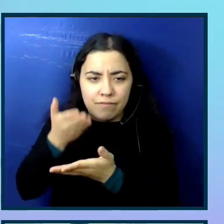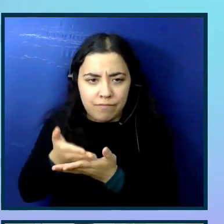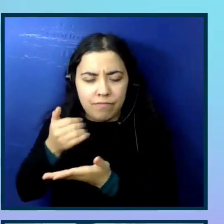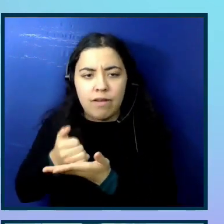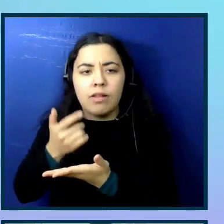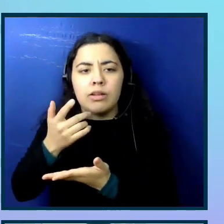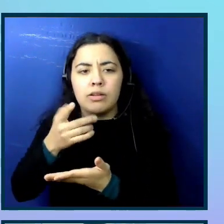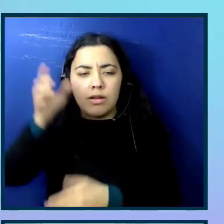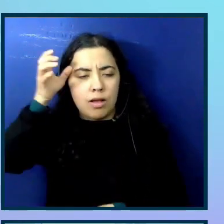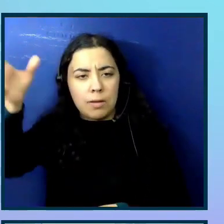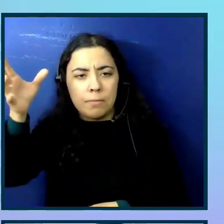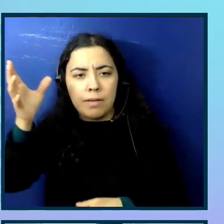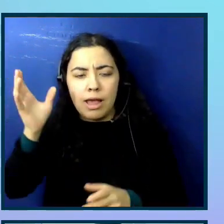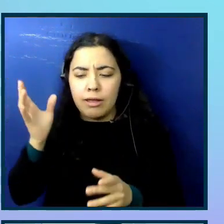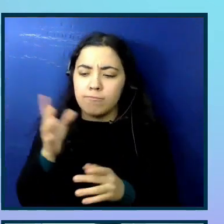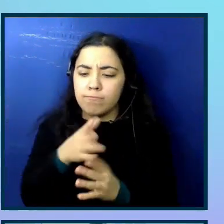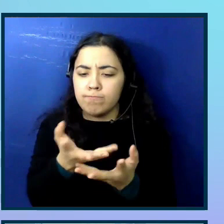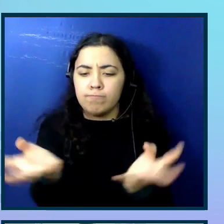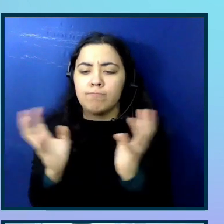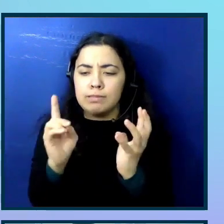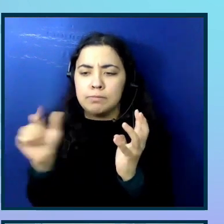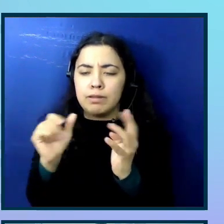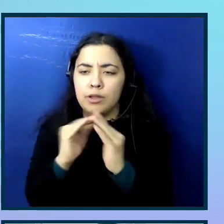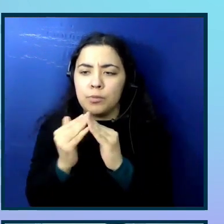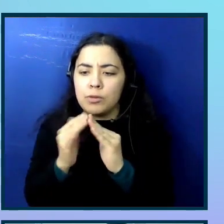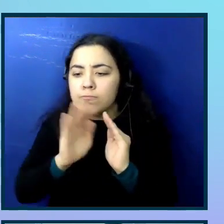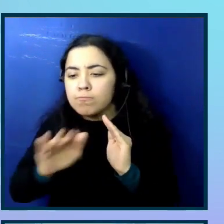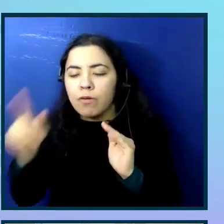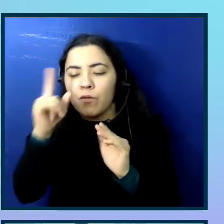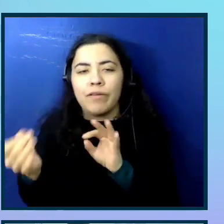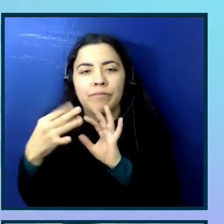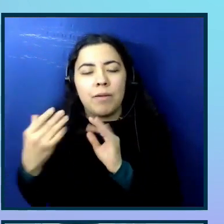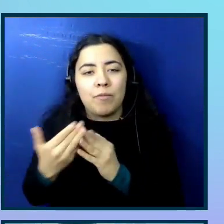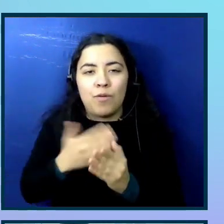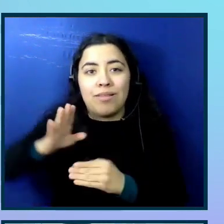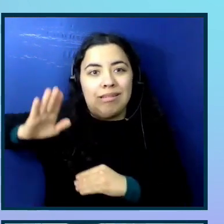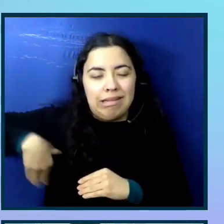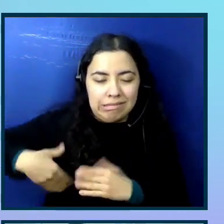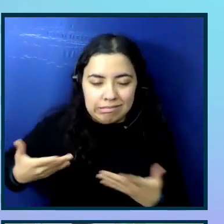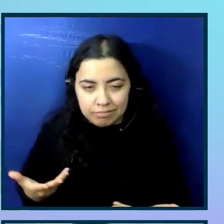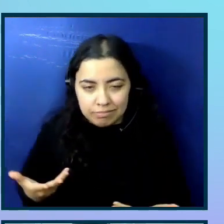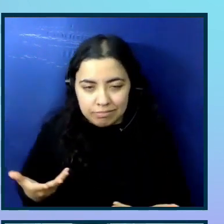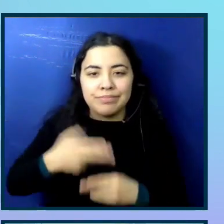from the disability community before it's too late. My name is Claire, and I'm gonna be co-presenting with my colleague Brandy.